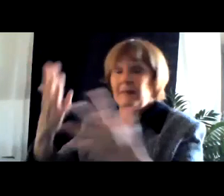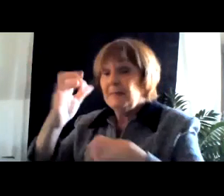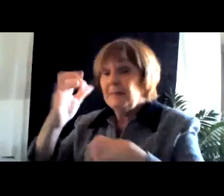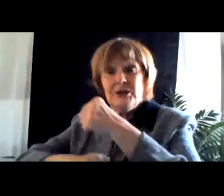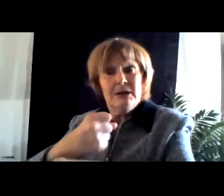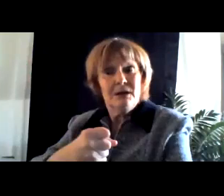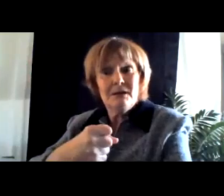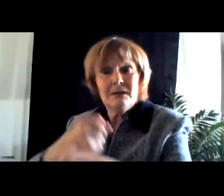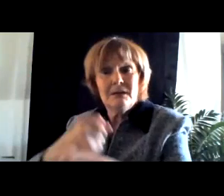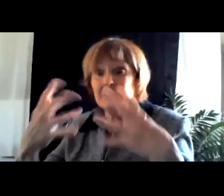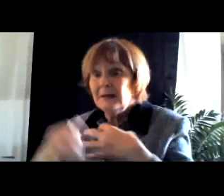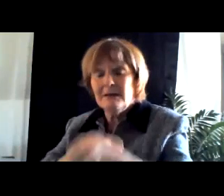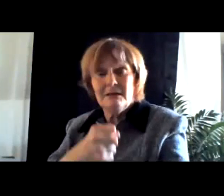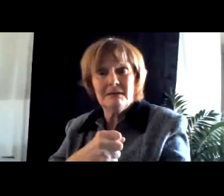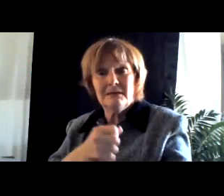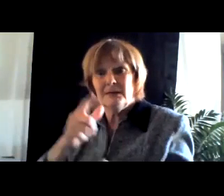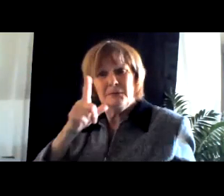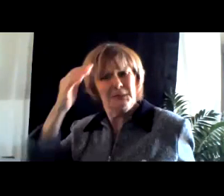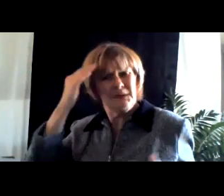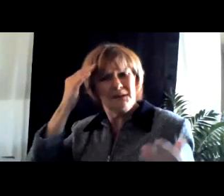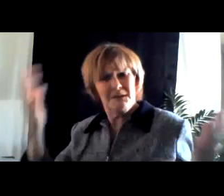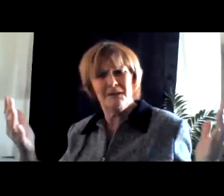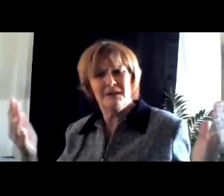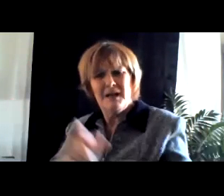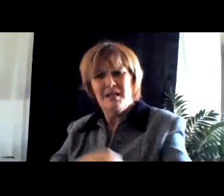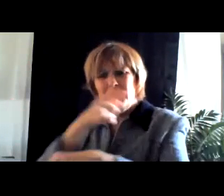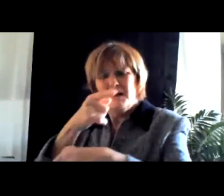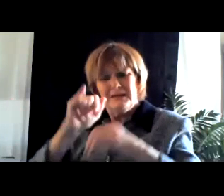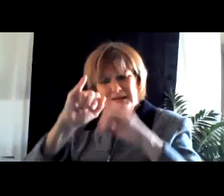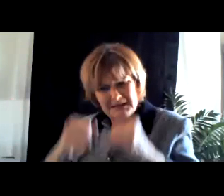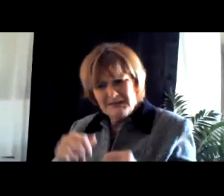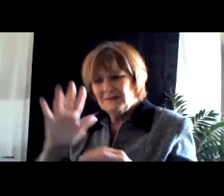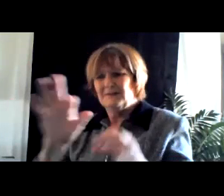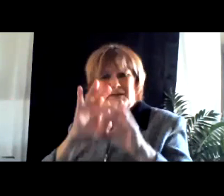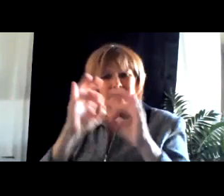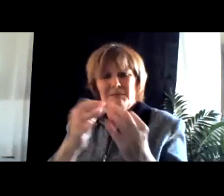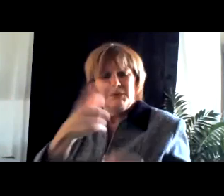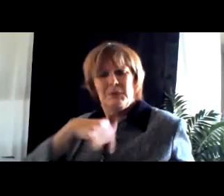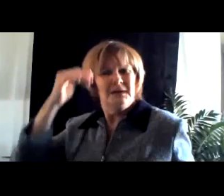for a particular community, for individual or for a family. So we just wanna be aware of those factors.